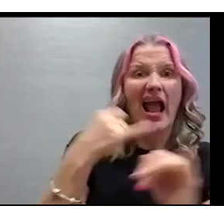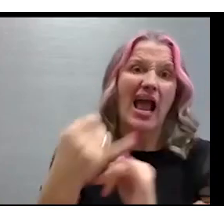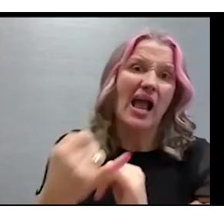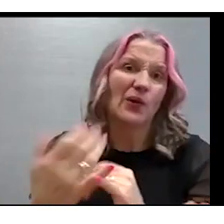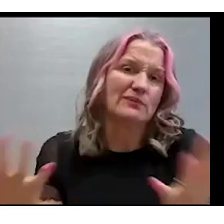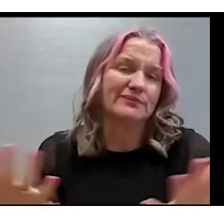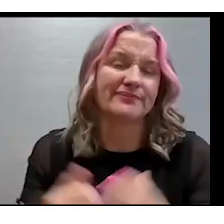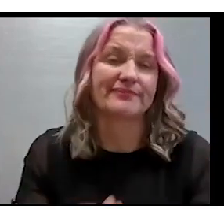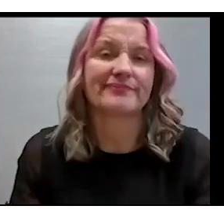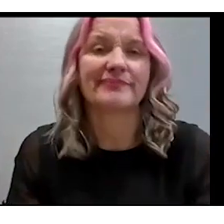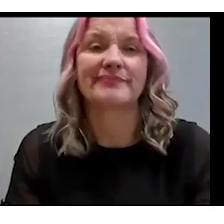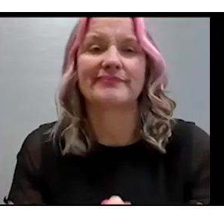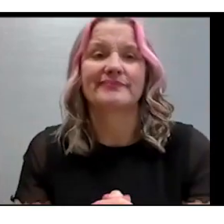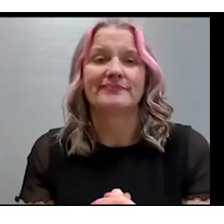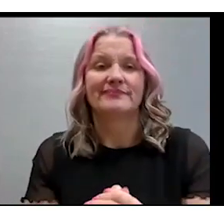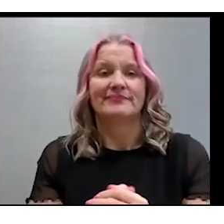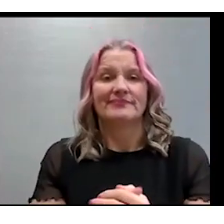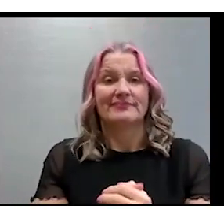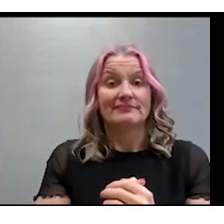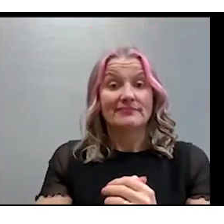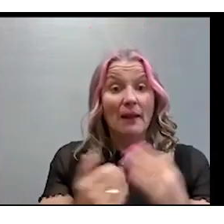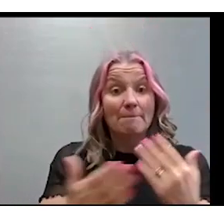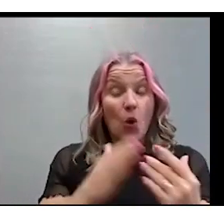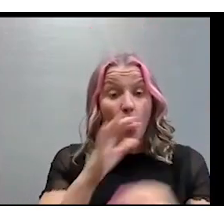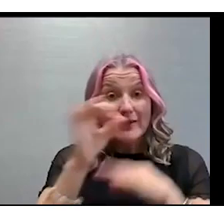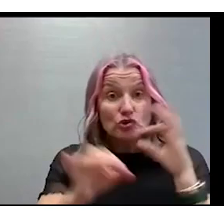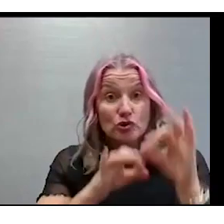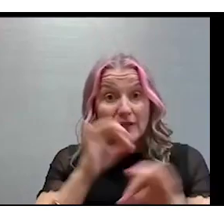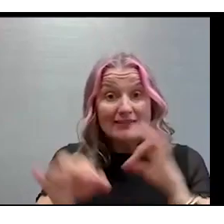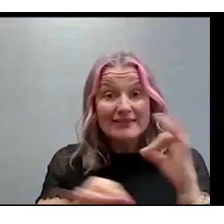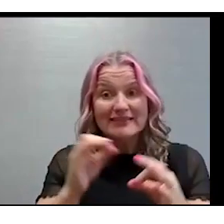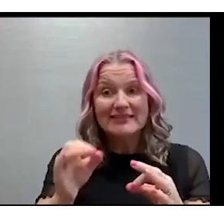Sorry, next question if we have any? [PERSON OFF CAMERA]: And we've just got to